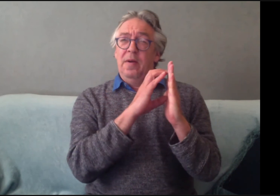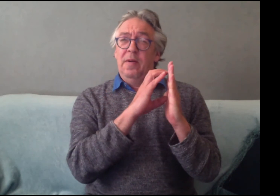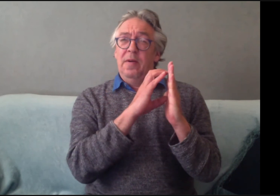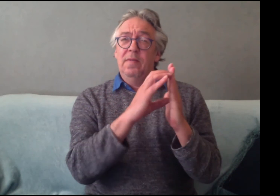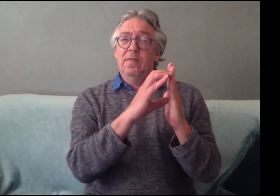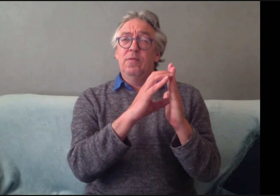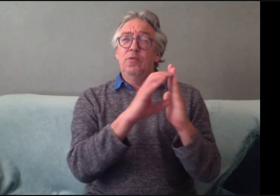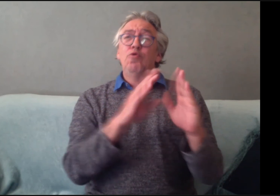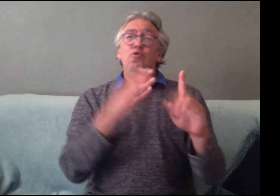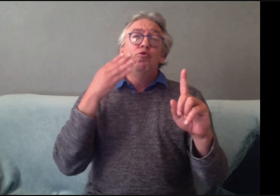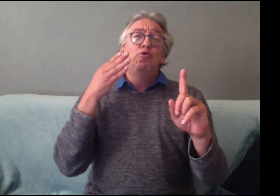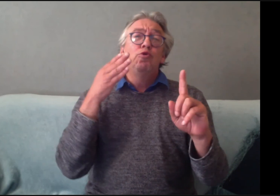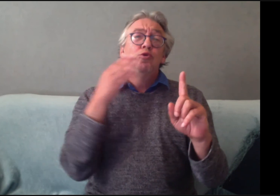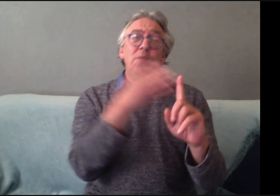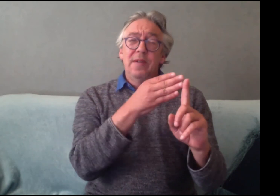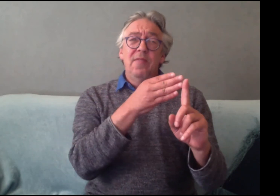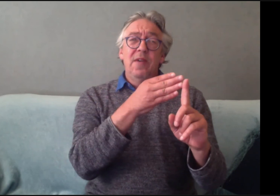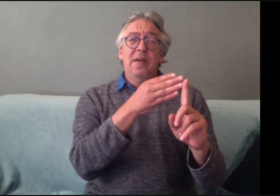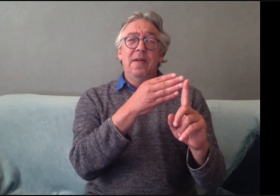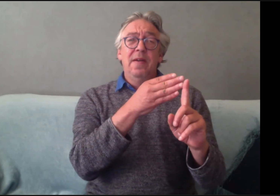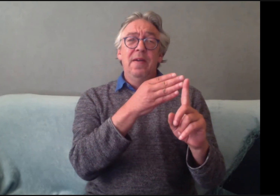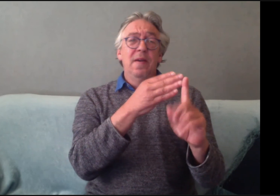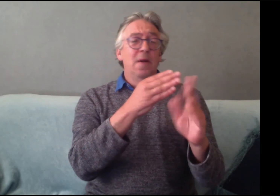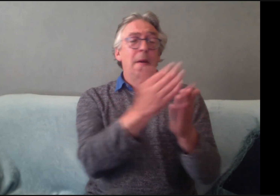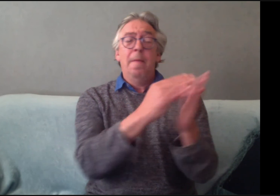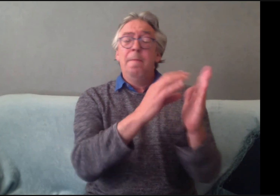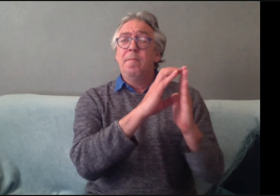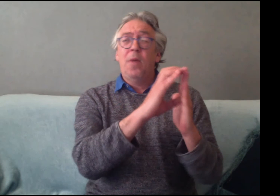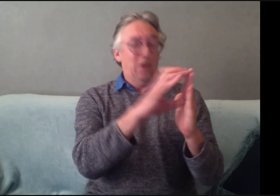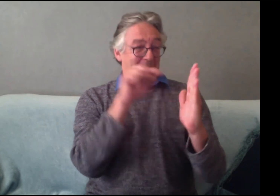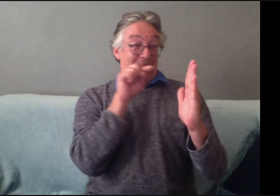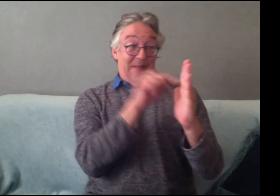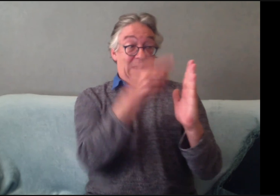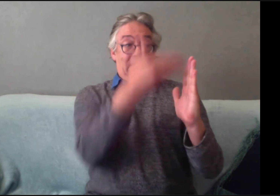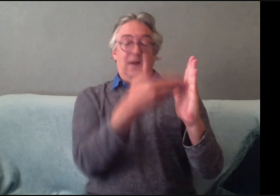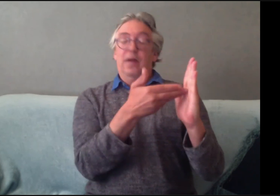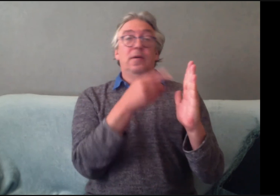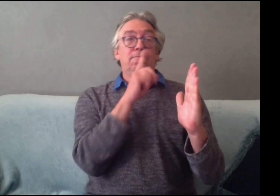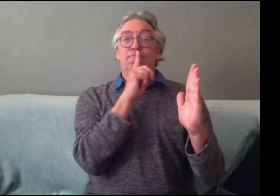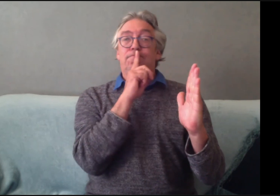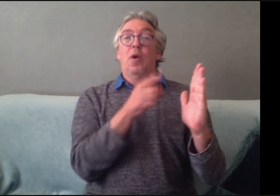It'll have to happen through support actions for organizations.